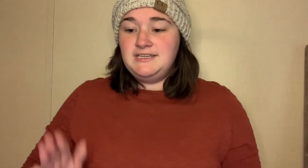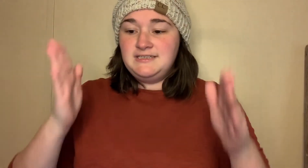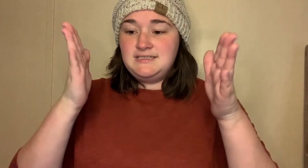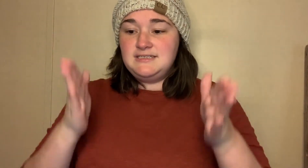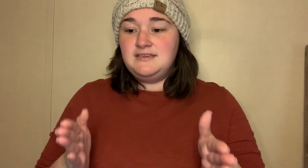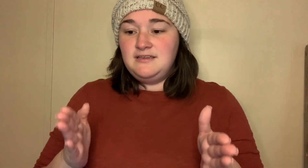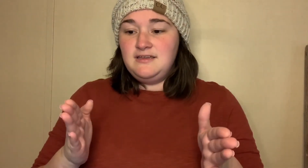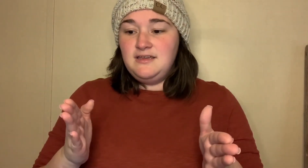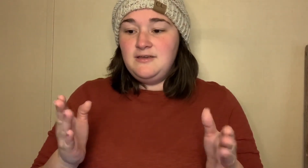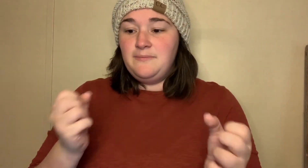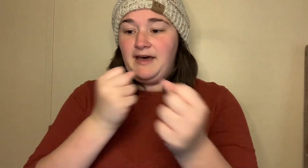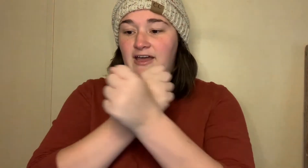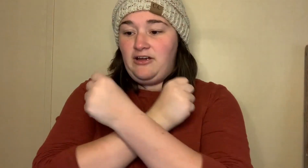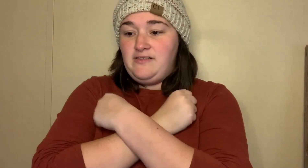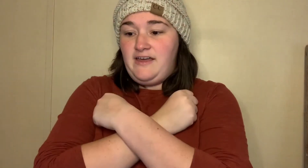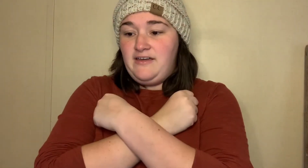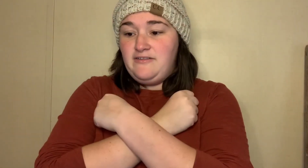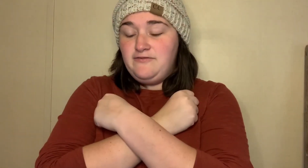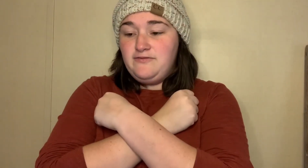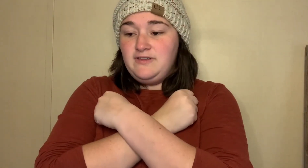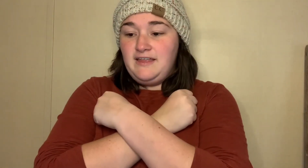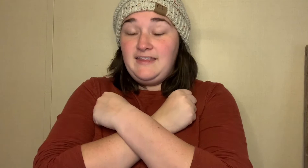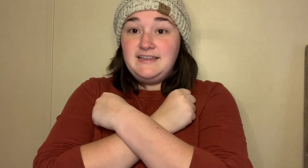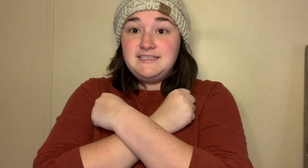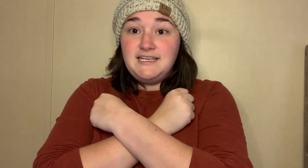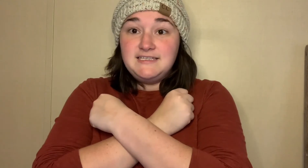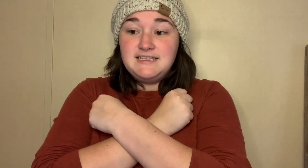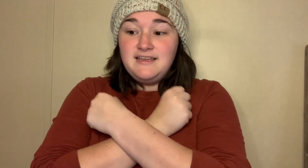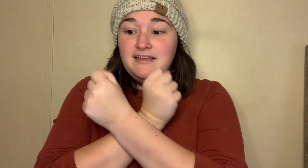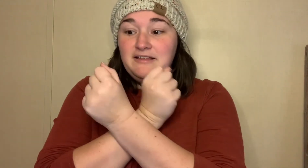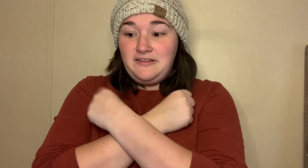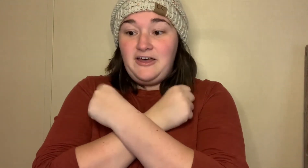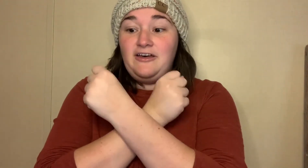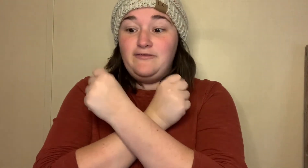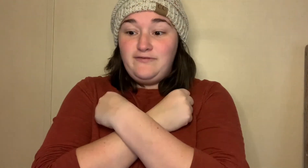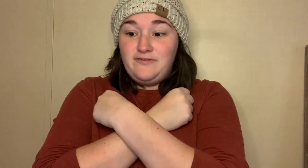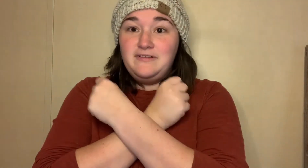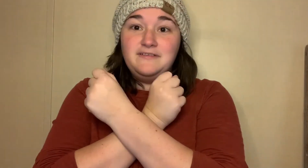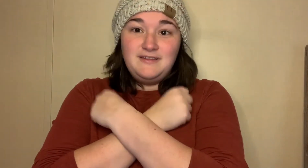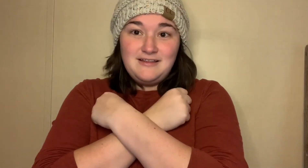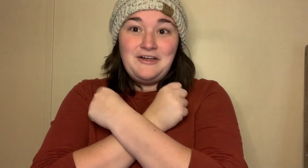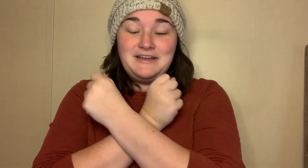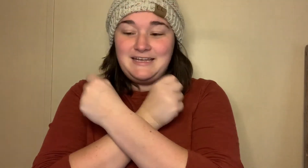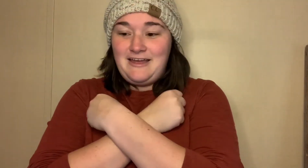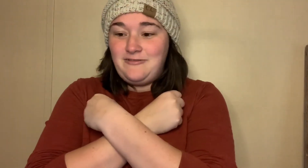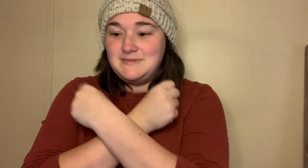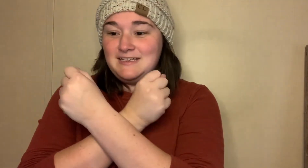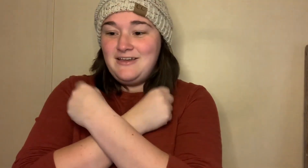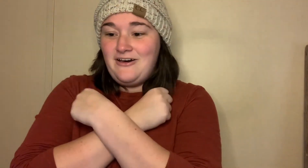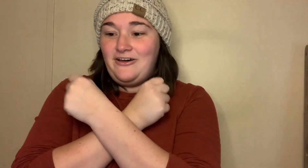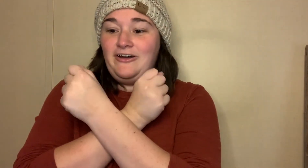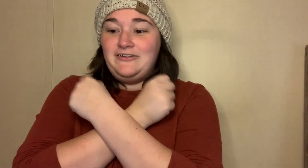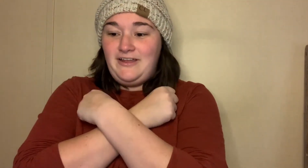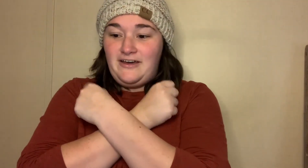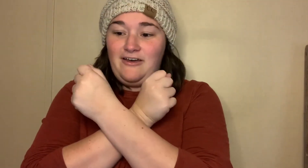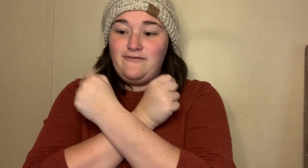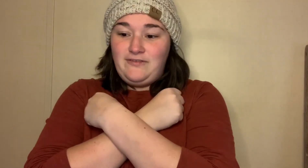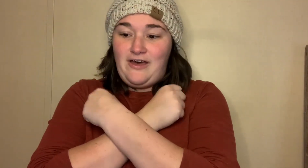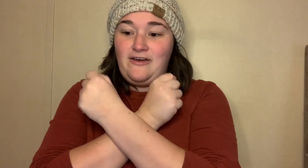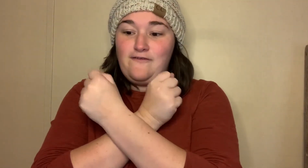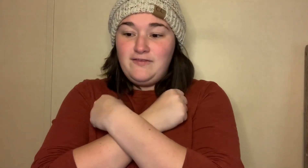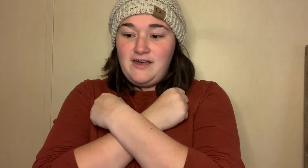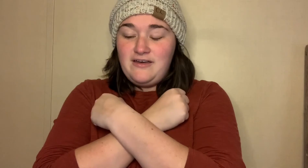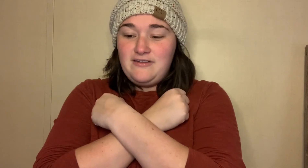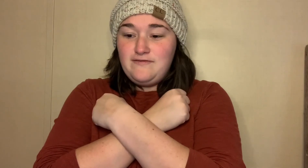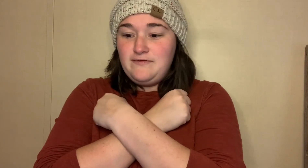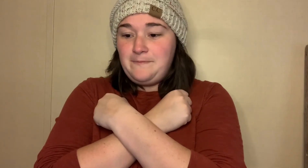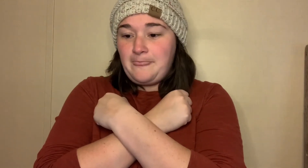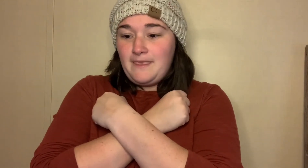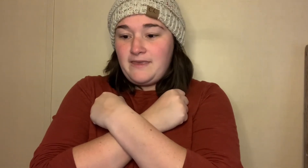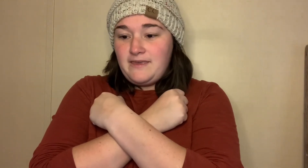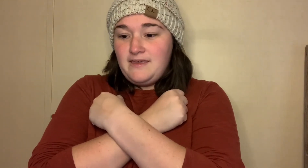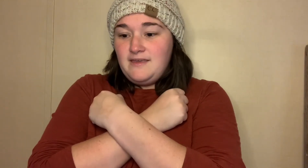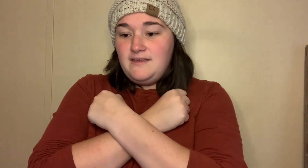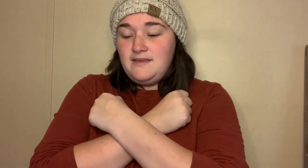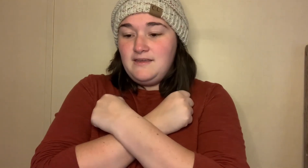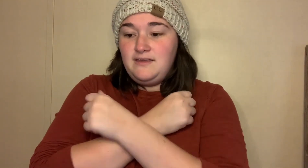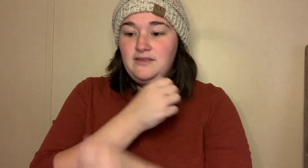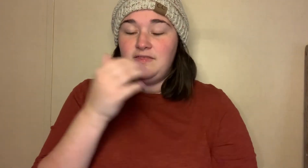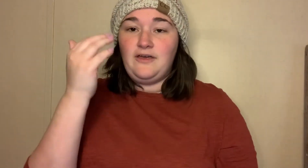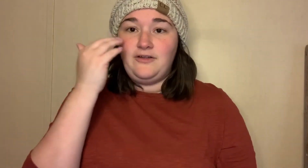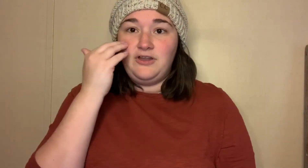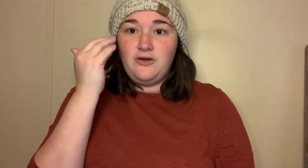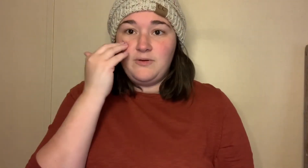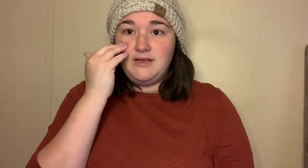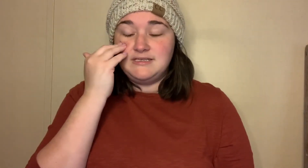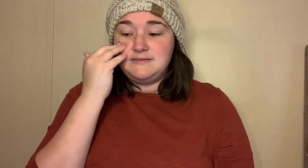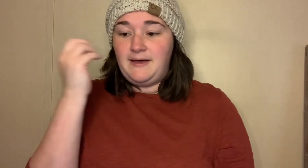by our love and then it says love a lot of times our love love love they'll know us by